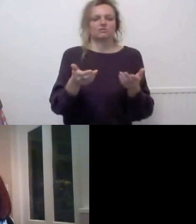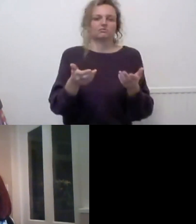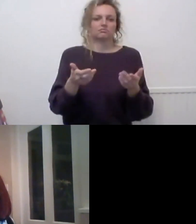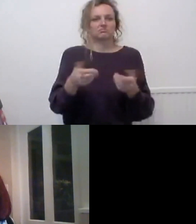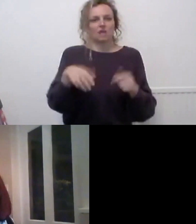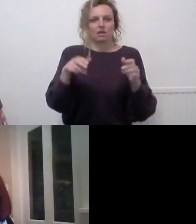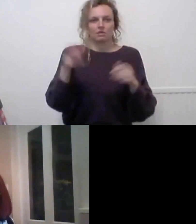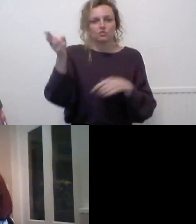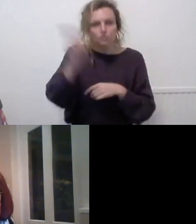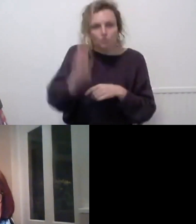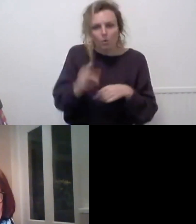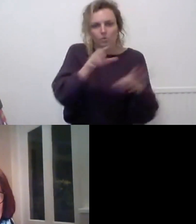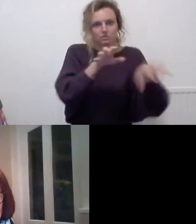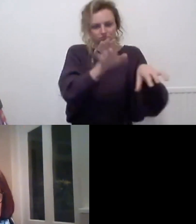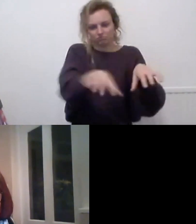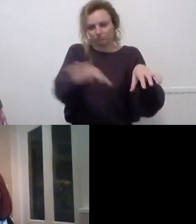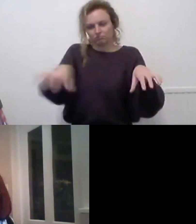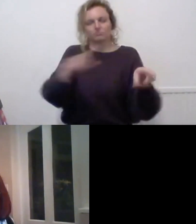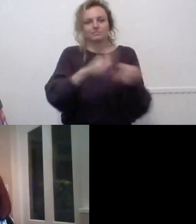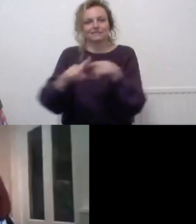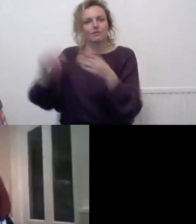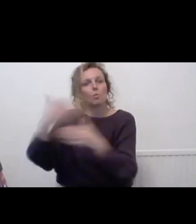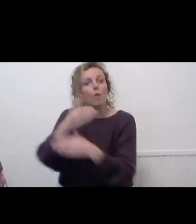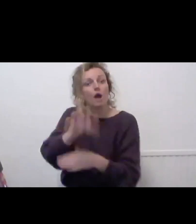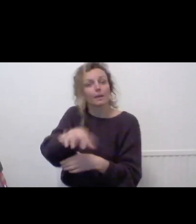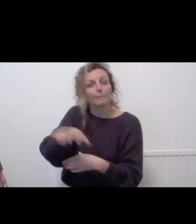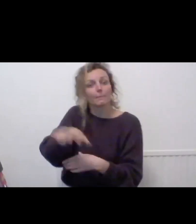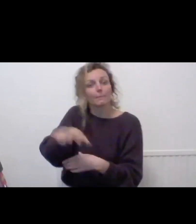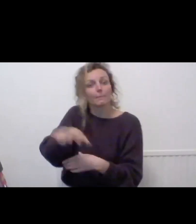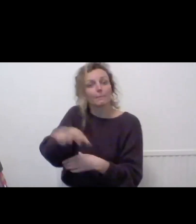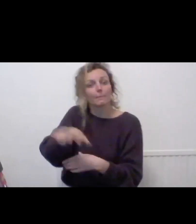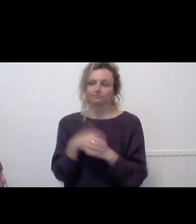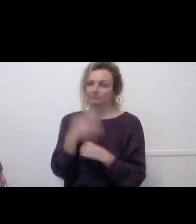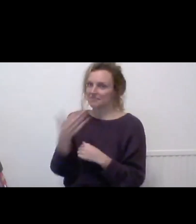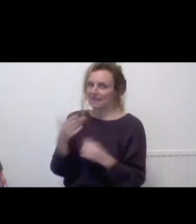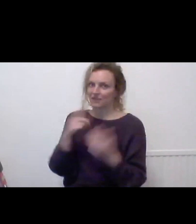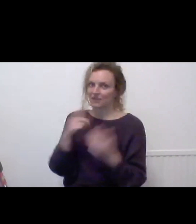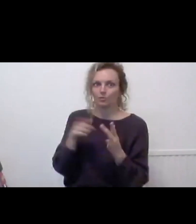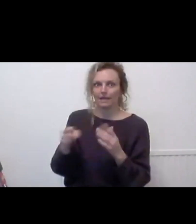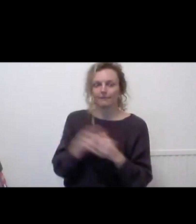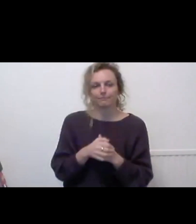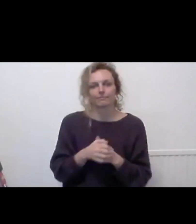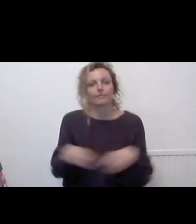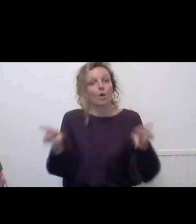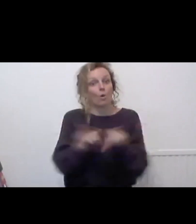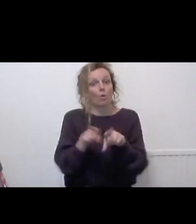Thank you, Julian. Also with us tonight, everyone is Mr. Mohammed Al Sharif.